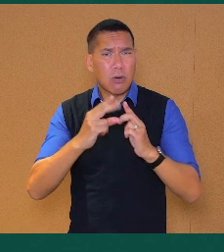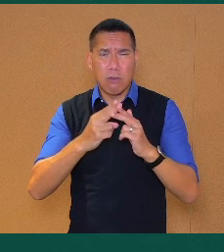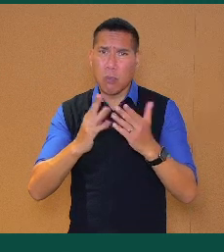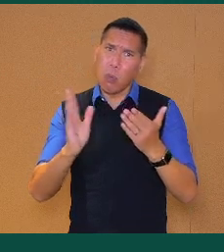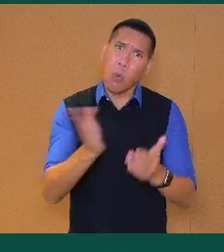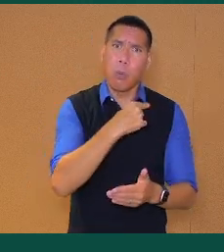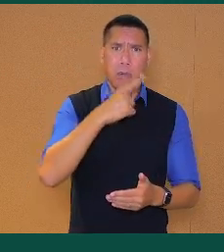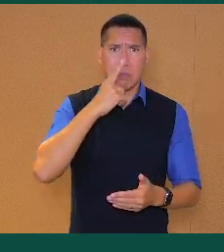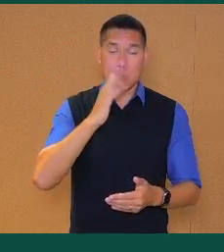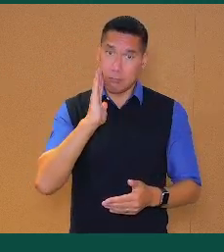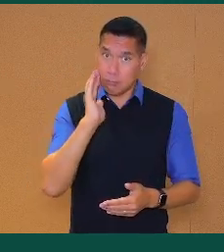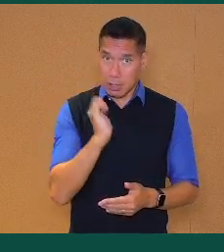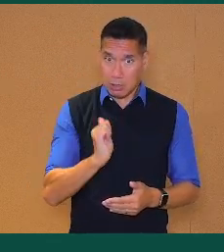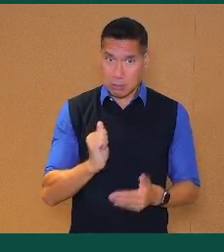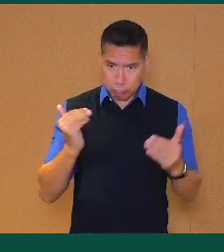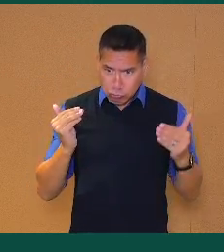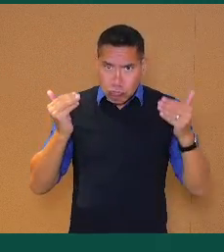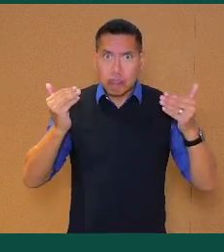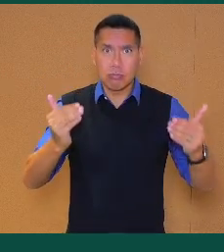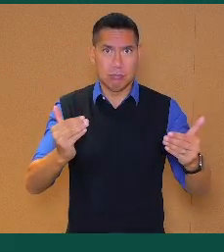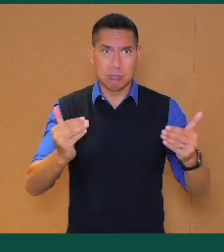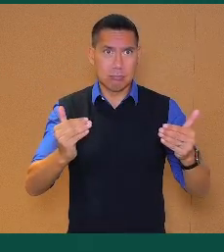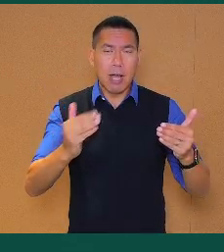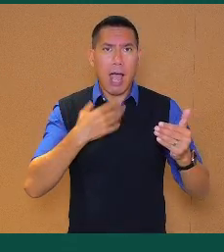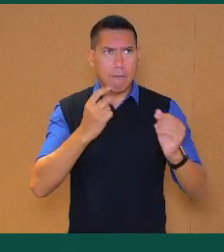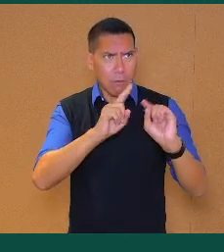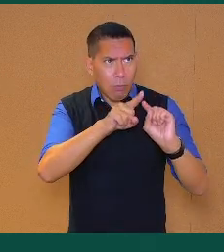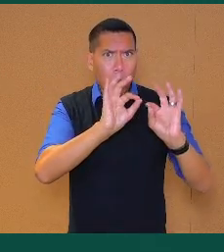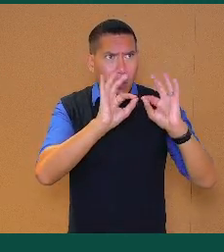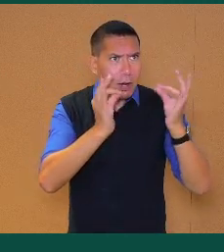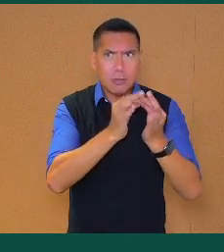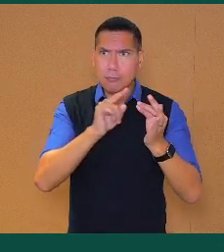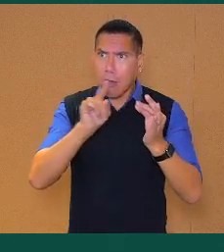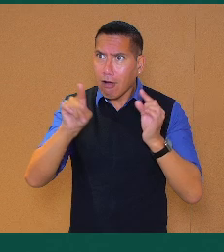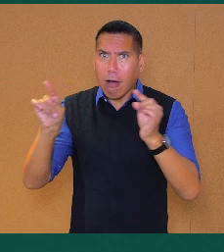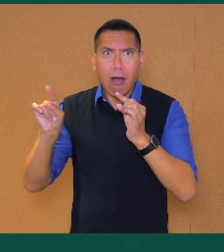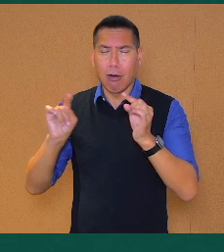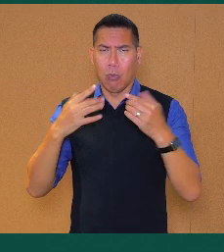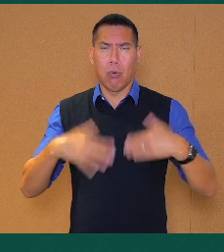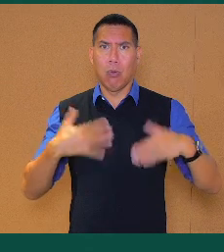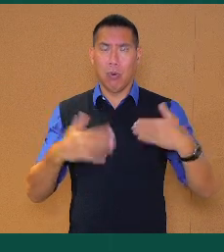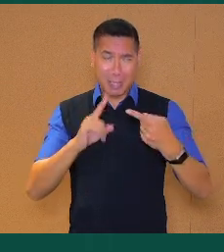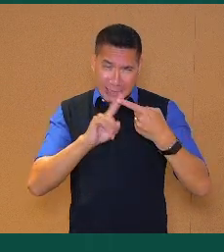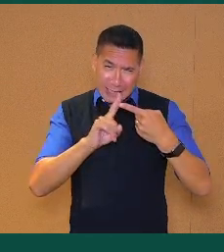despite the challenges that we face, there have been organisations that have been able to continue doing their